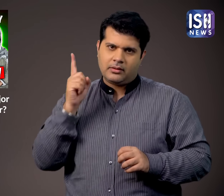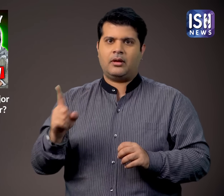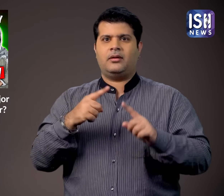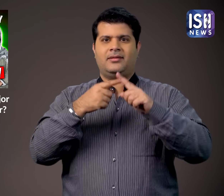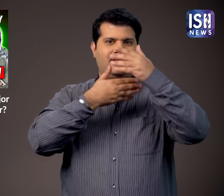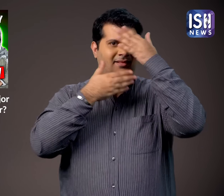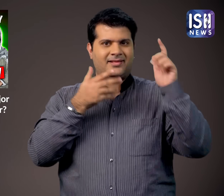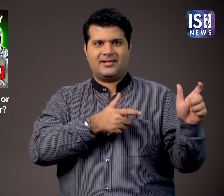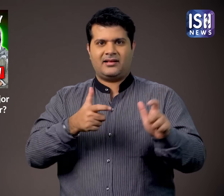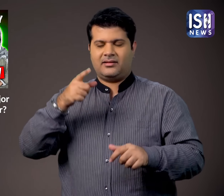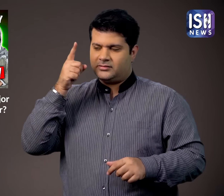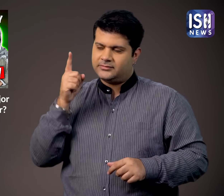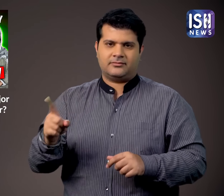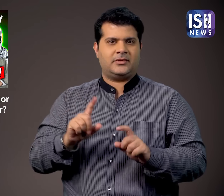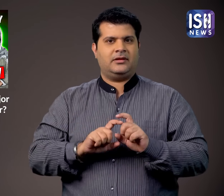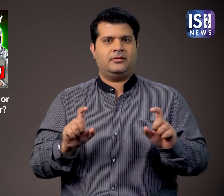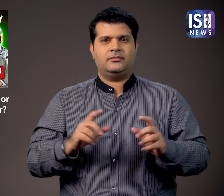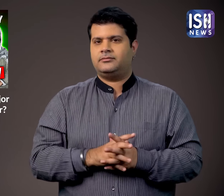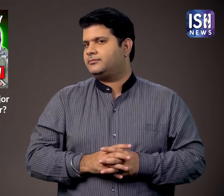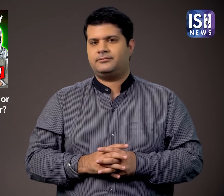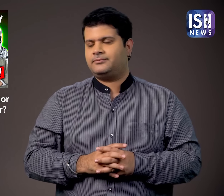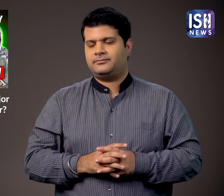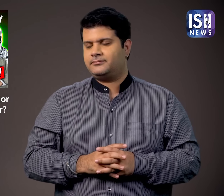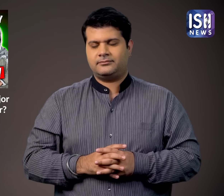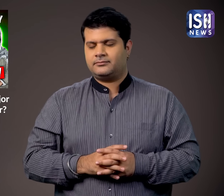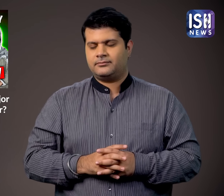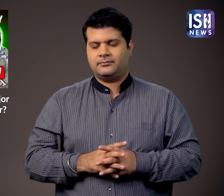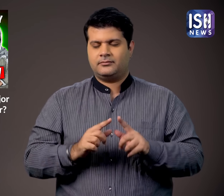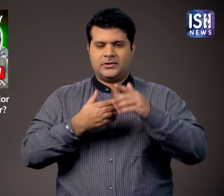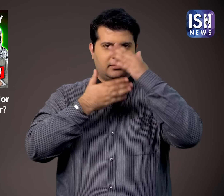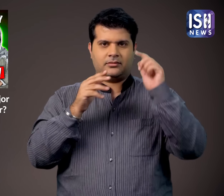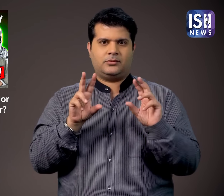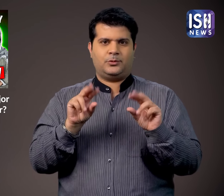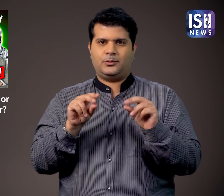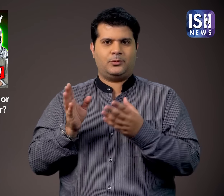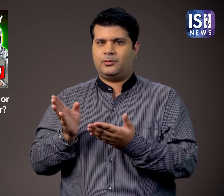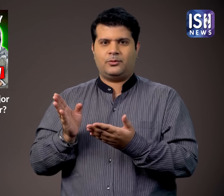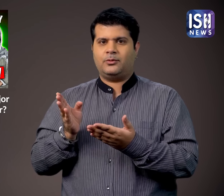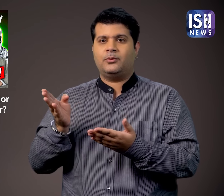He also was a terrorist! No! He wasn't a terrorist!